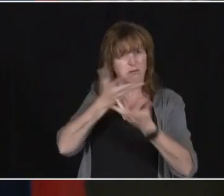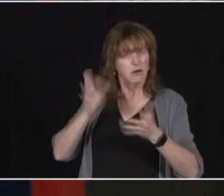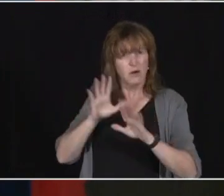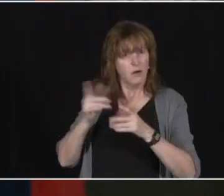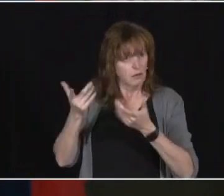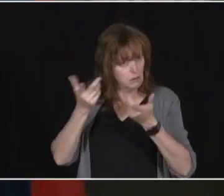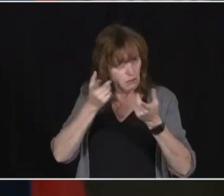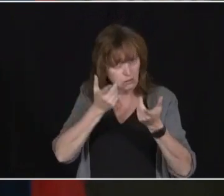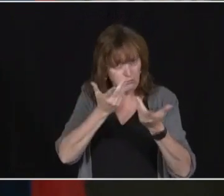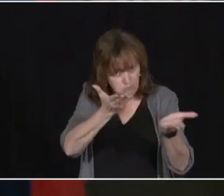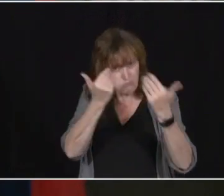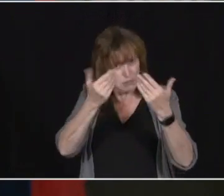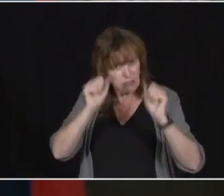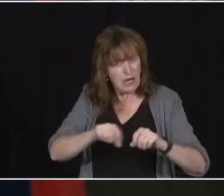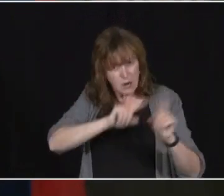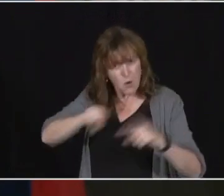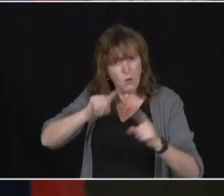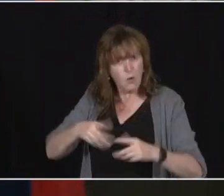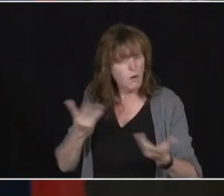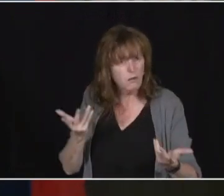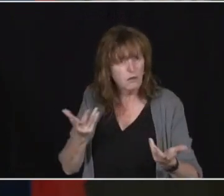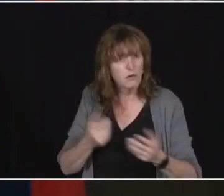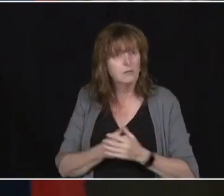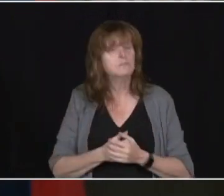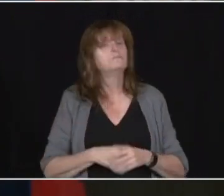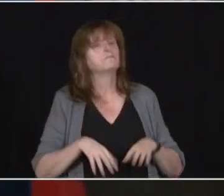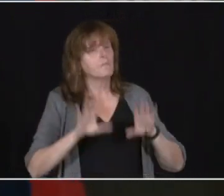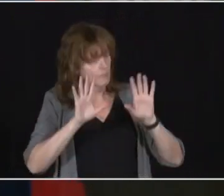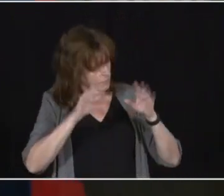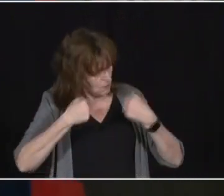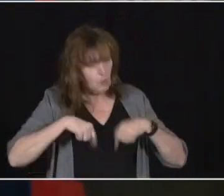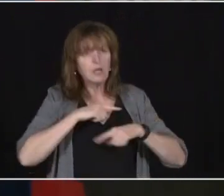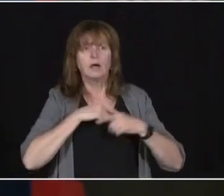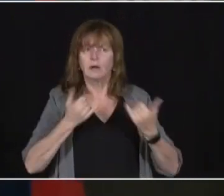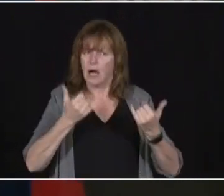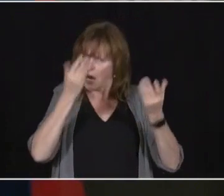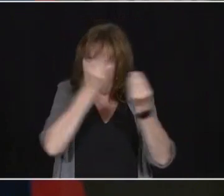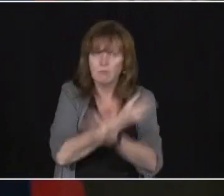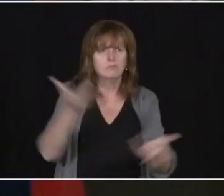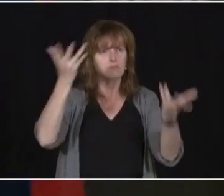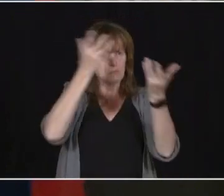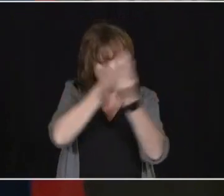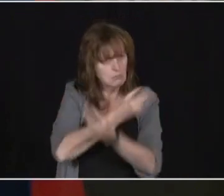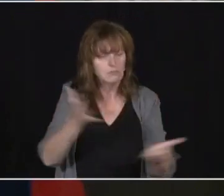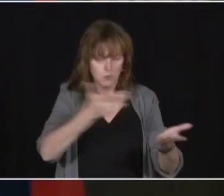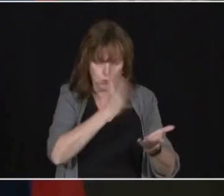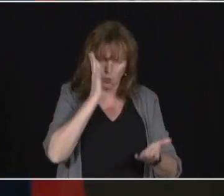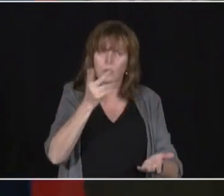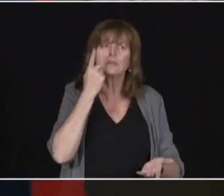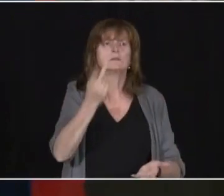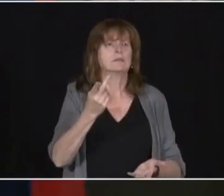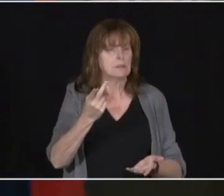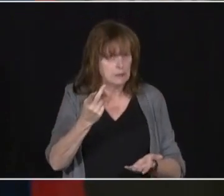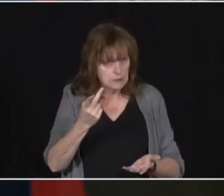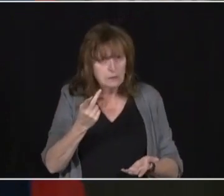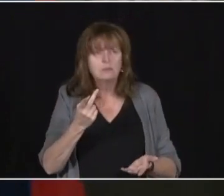out and get testing for COVID-19. We are doing advertising campaign and you will see that rollout. Even in these